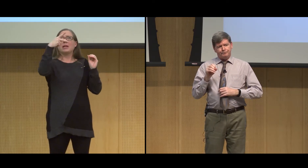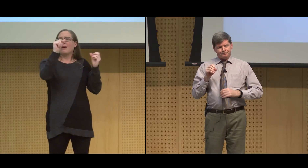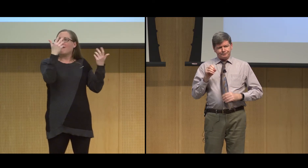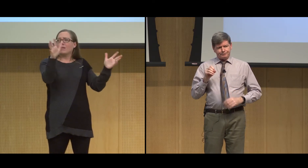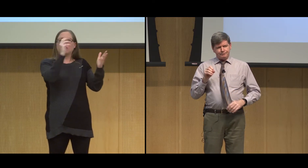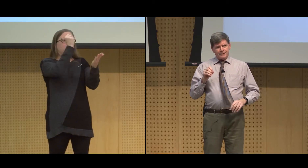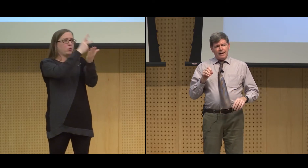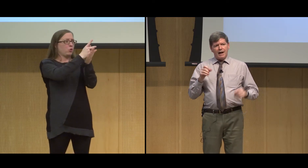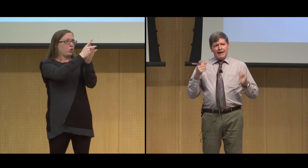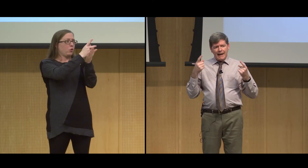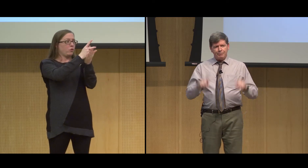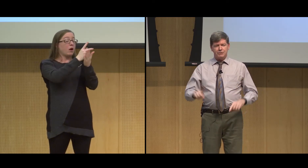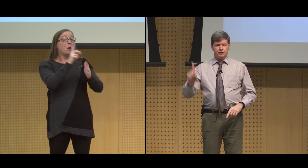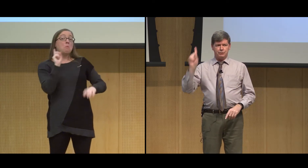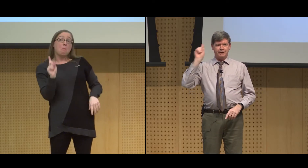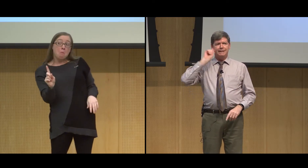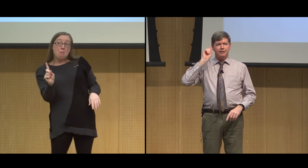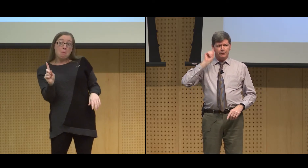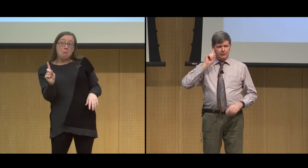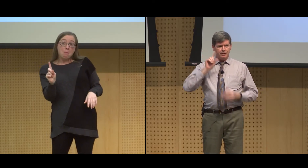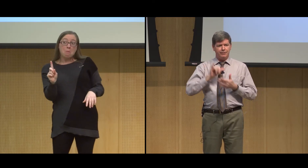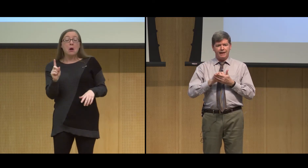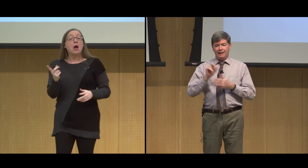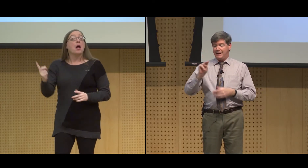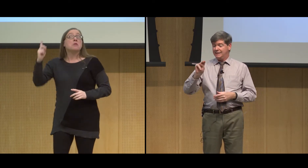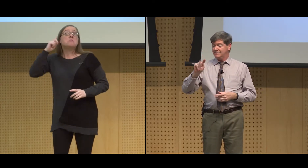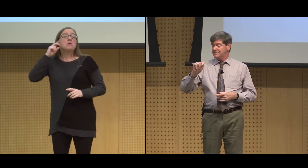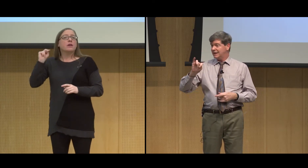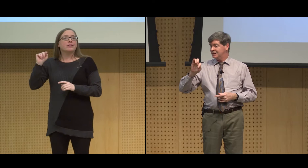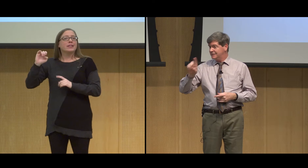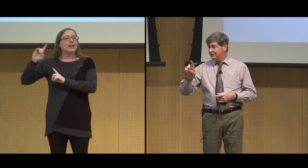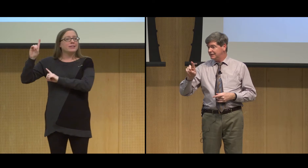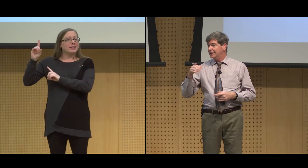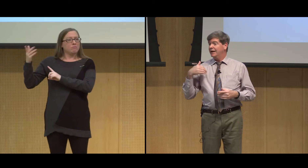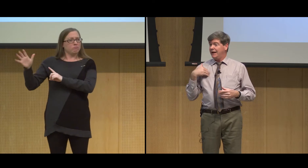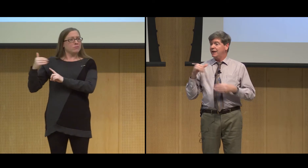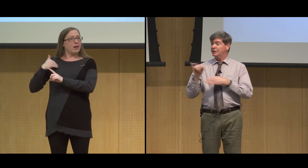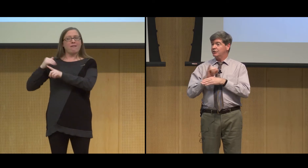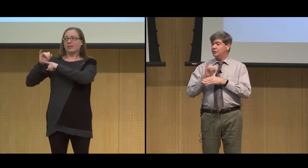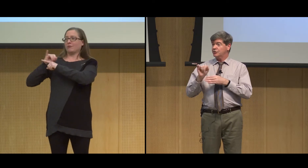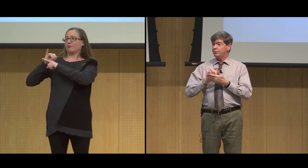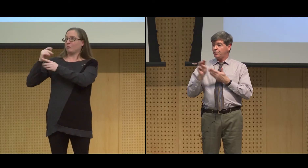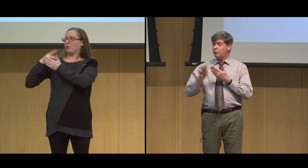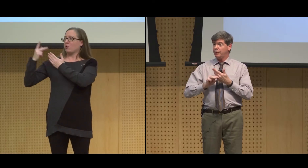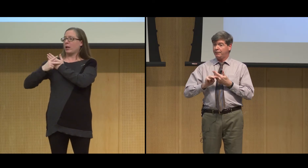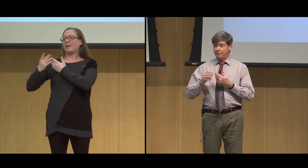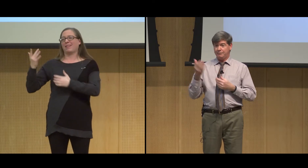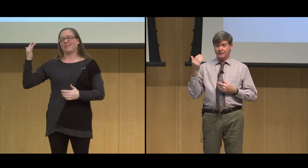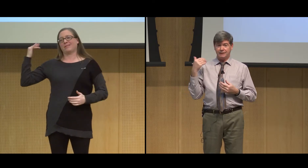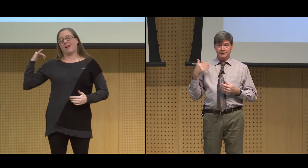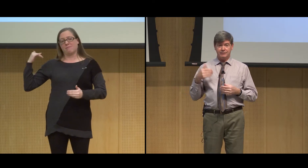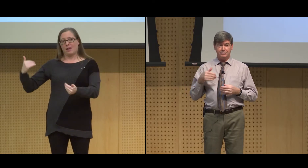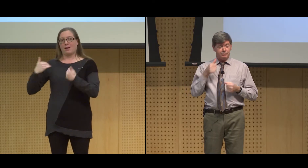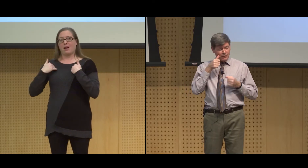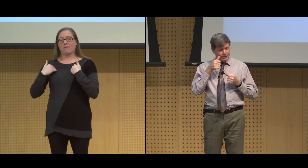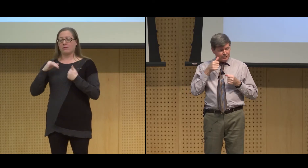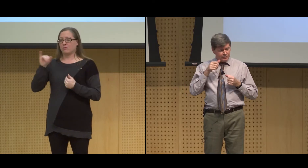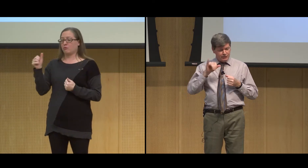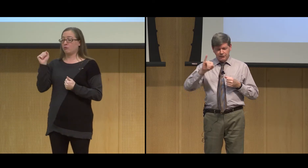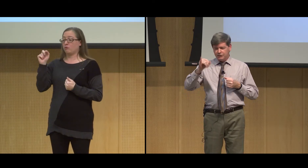So I happened to hear that NTID had an internship program. Back then, they did.